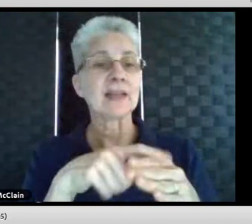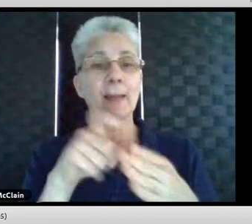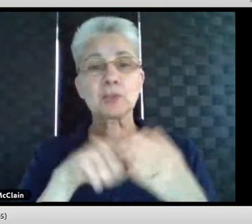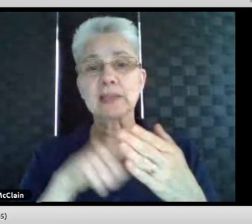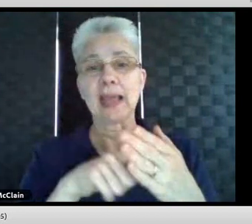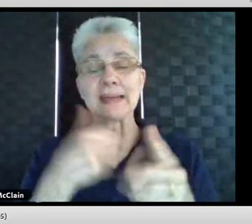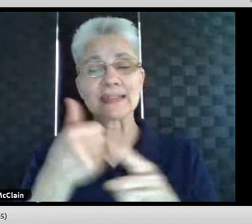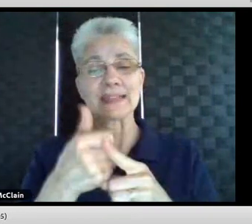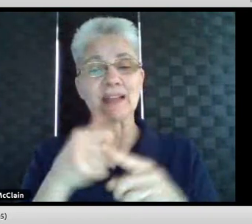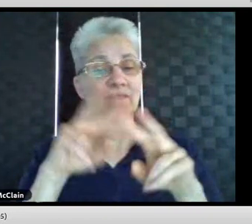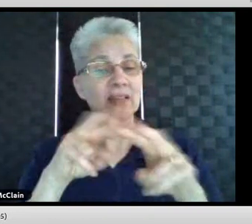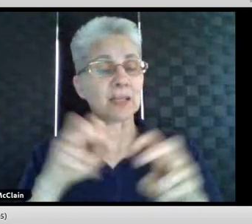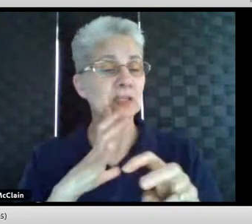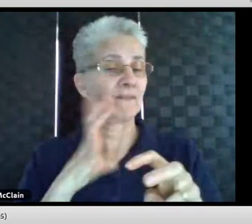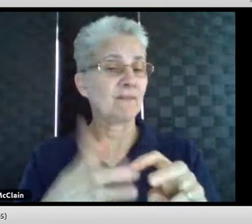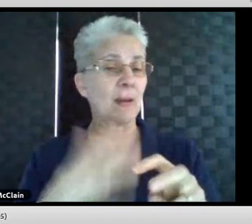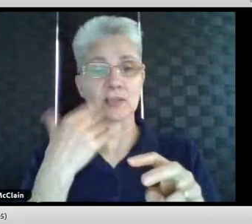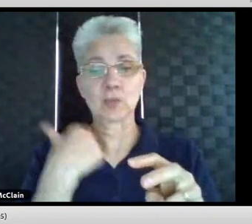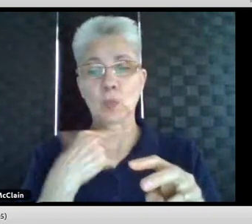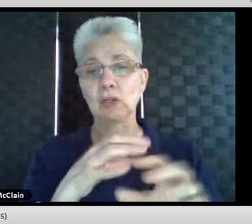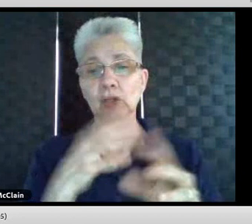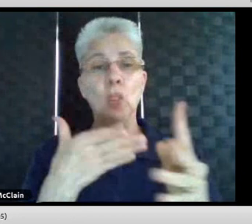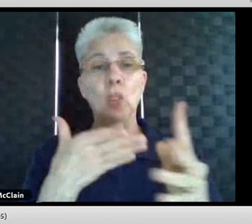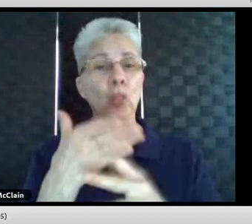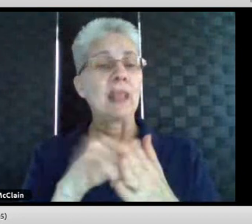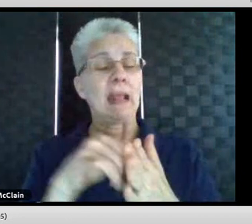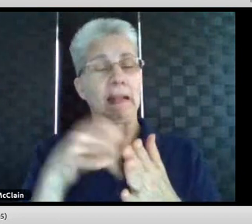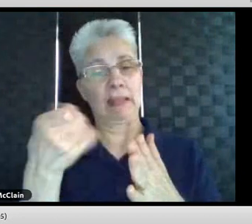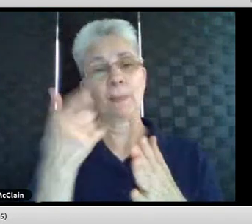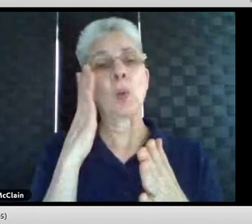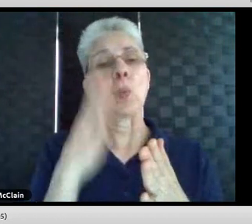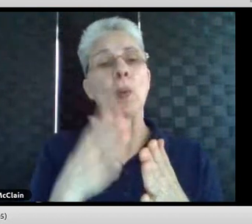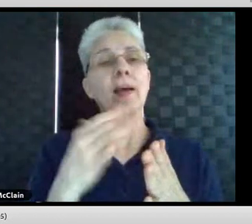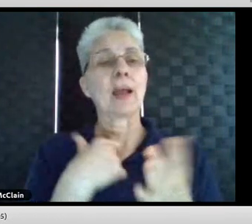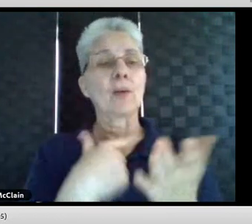that's absolutely fine because we're going to go through it just a little bit, and I'm going to talk to you about my skills,